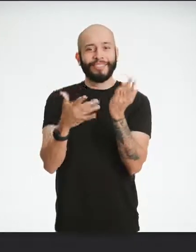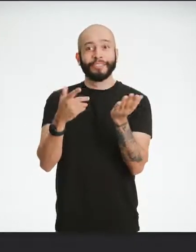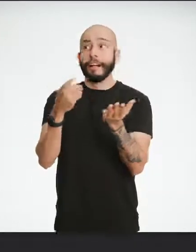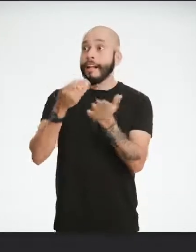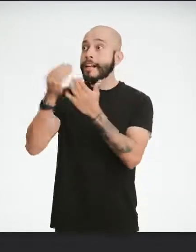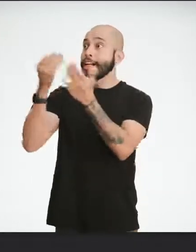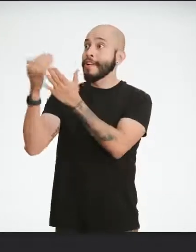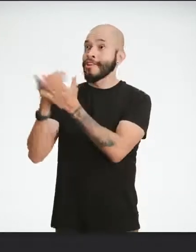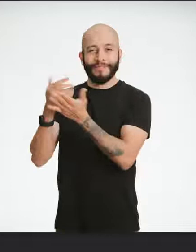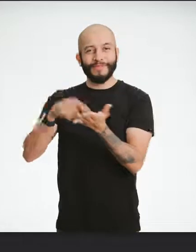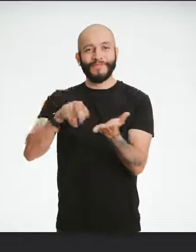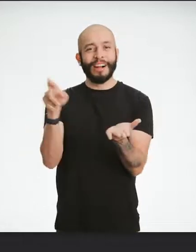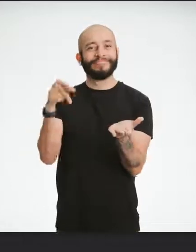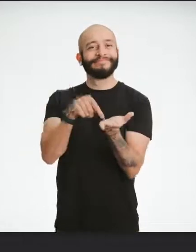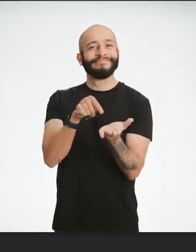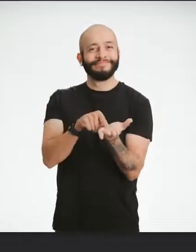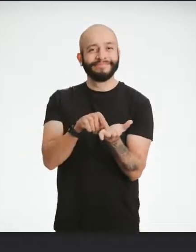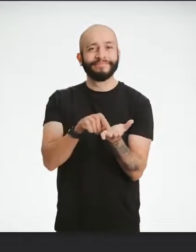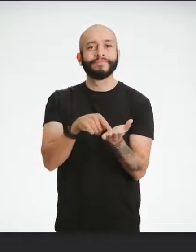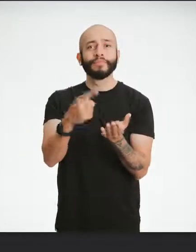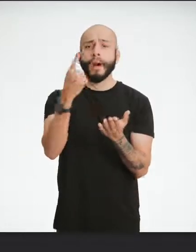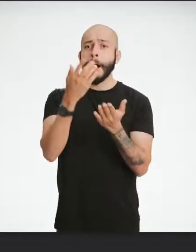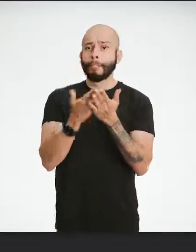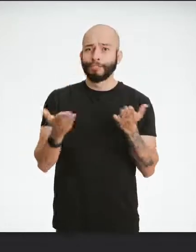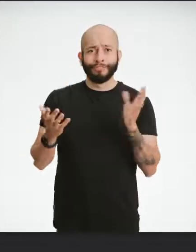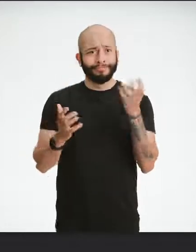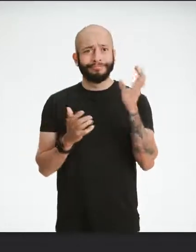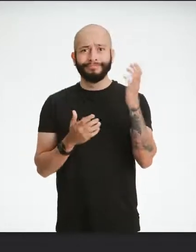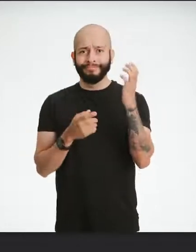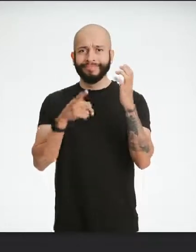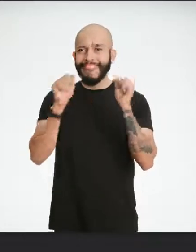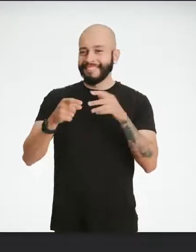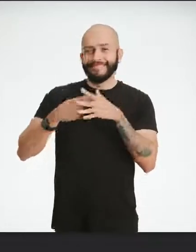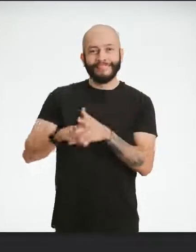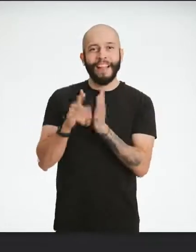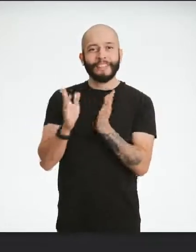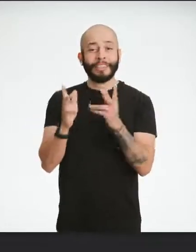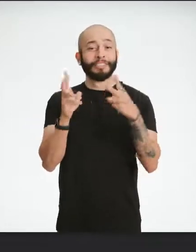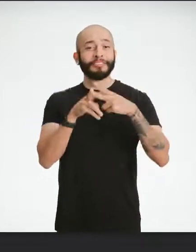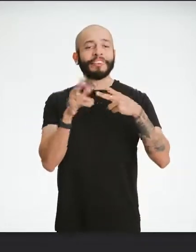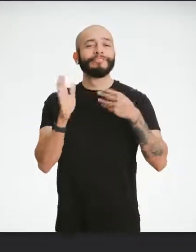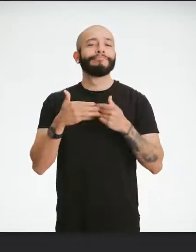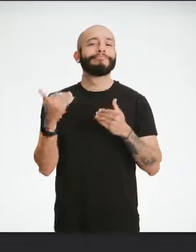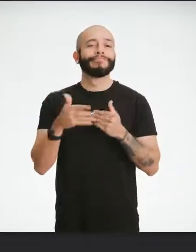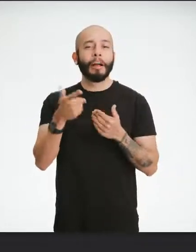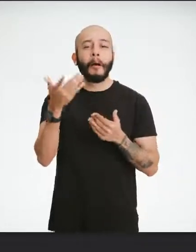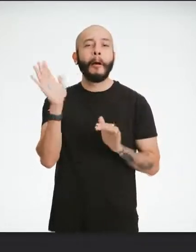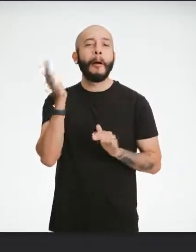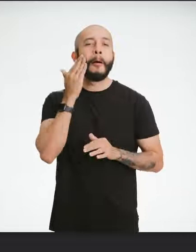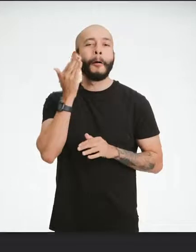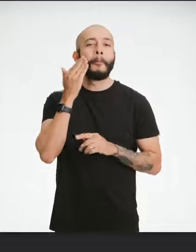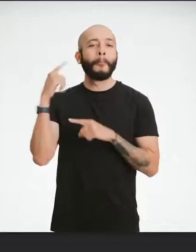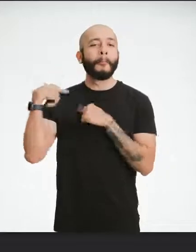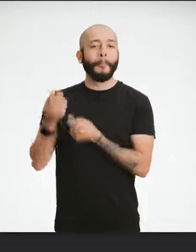With one object, your users can initiate collaboration in two convenient ways that they're already familiar with.